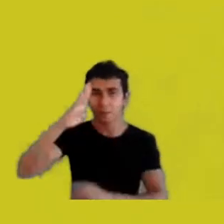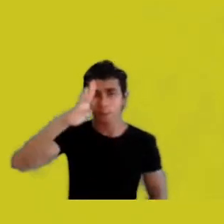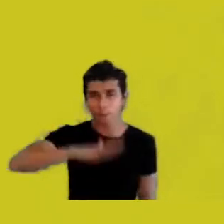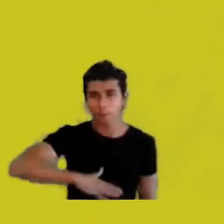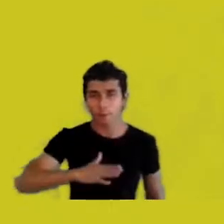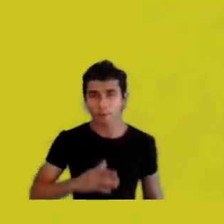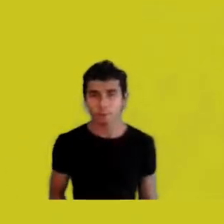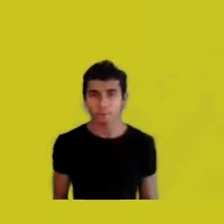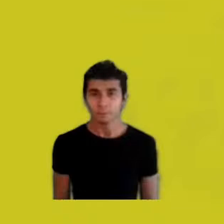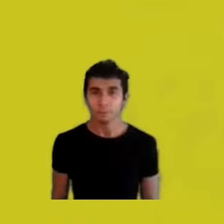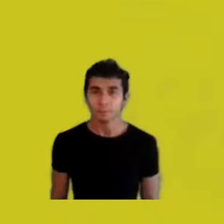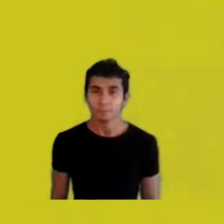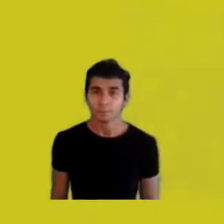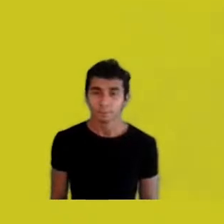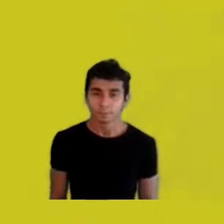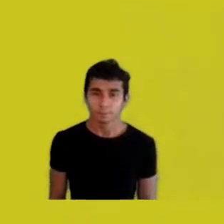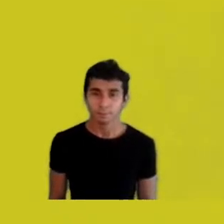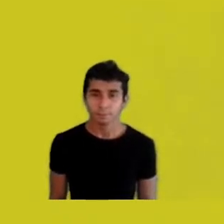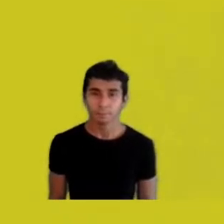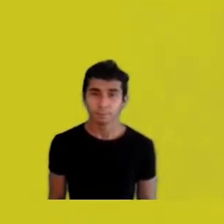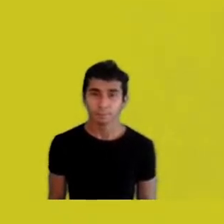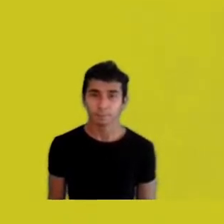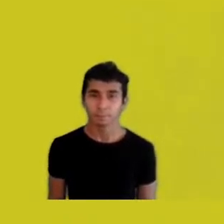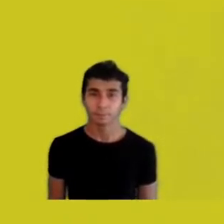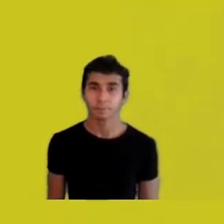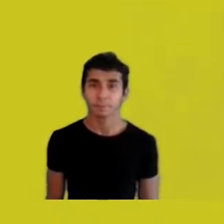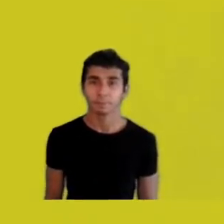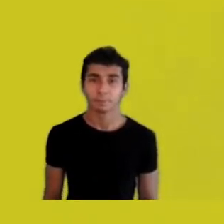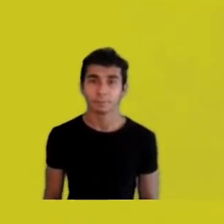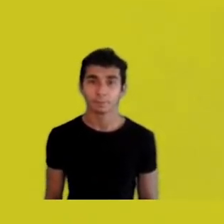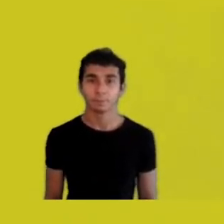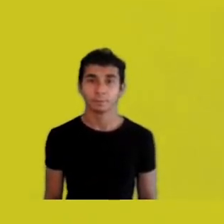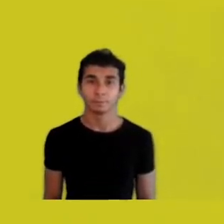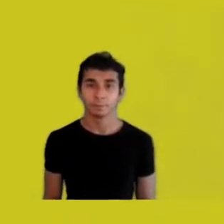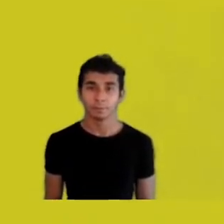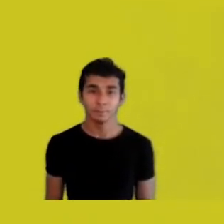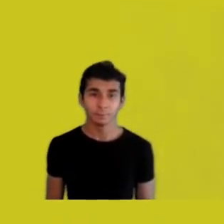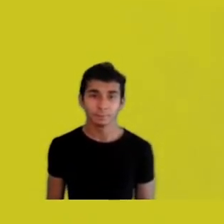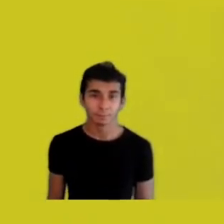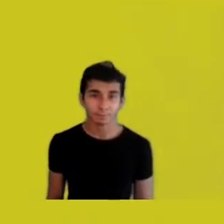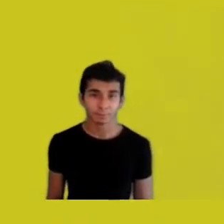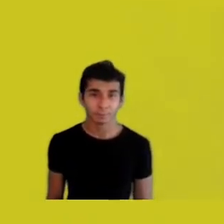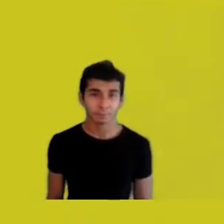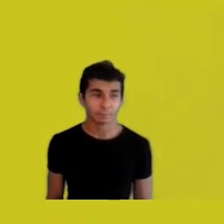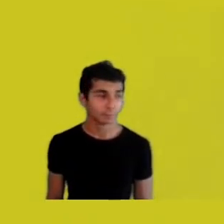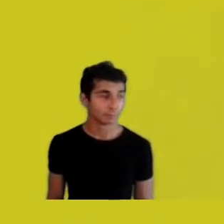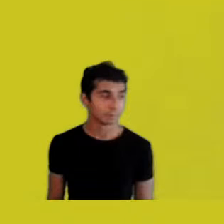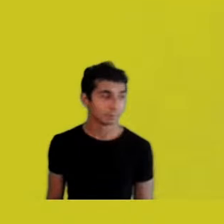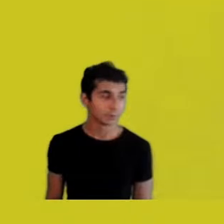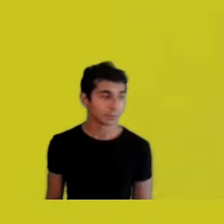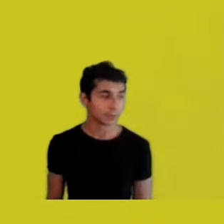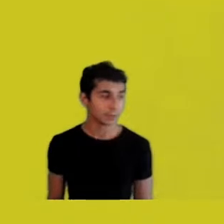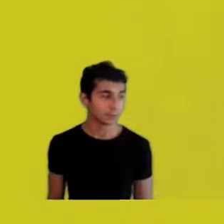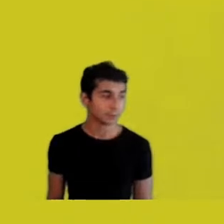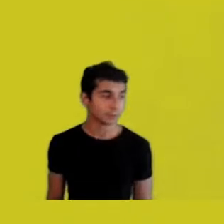in a context still influenced by a certain Counter-Reform,